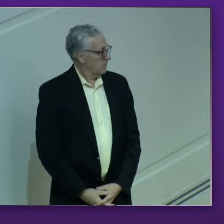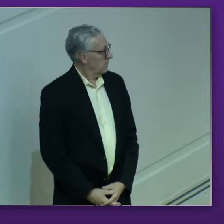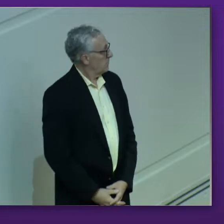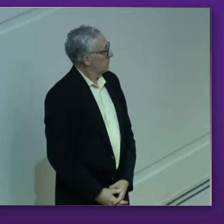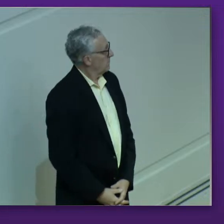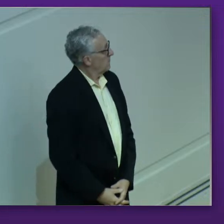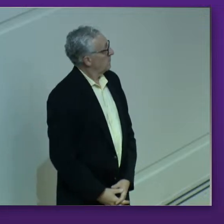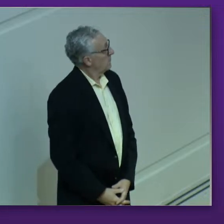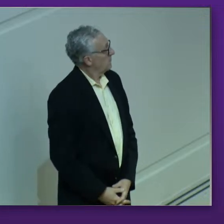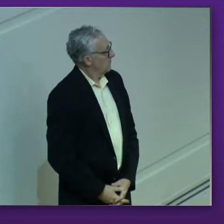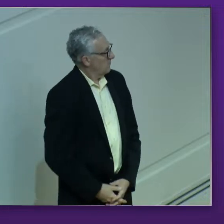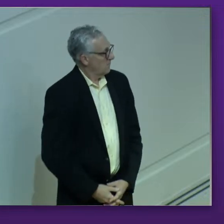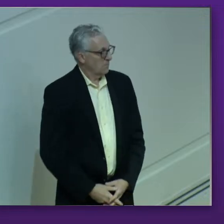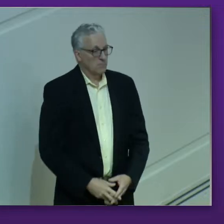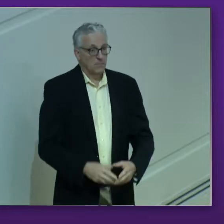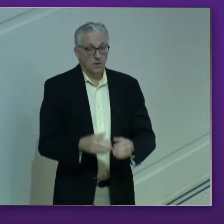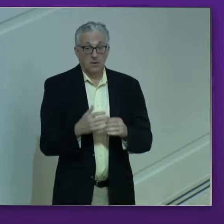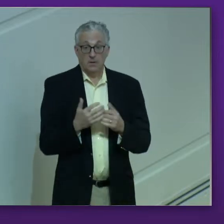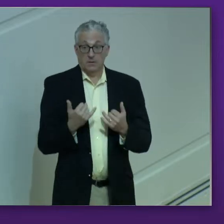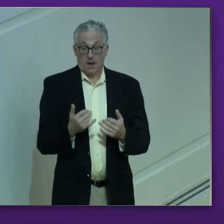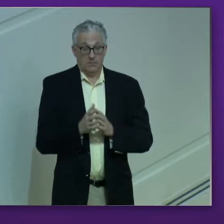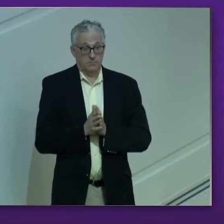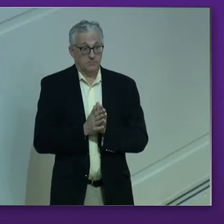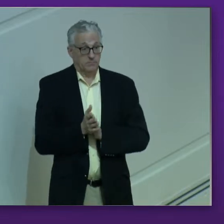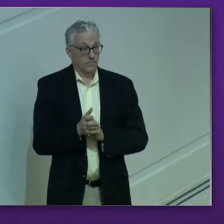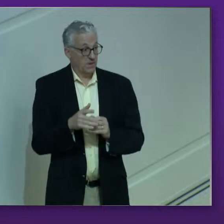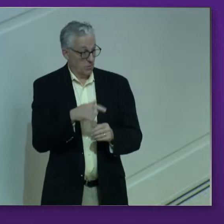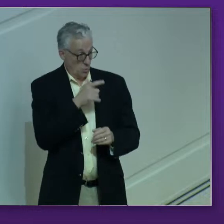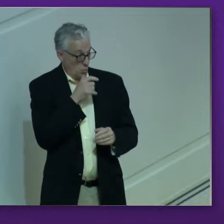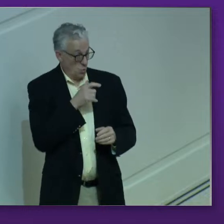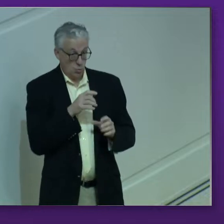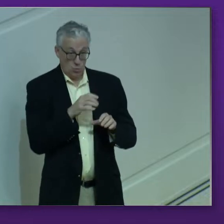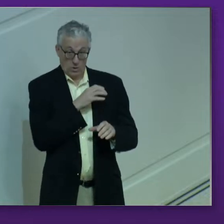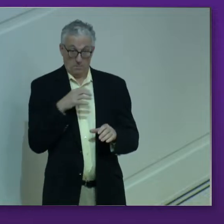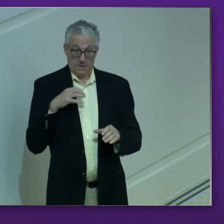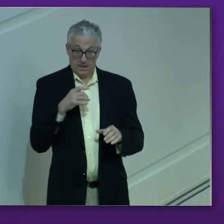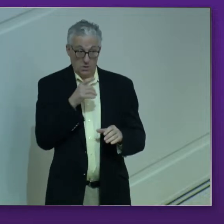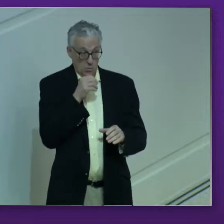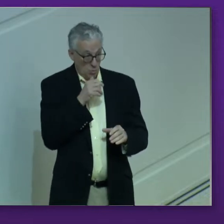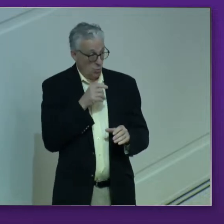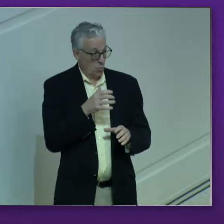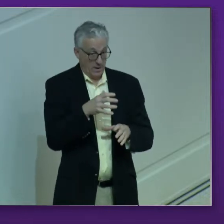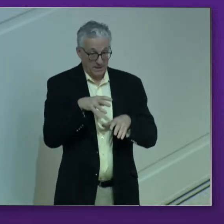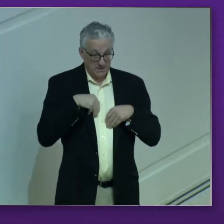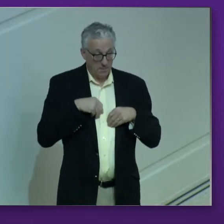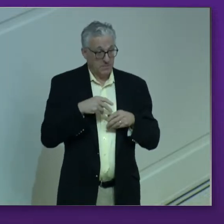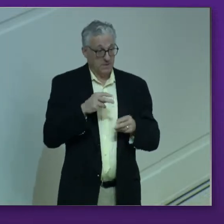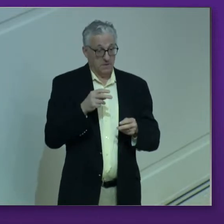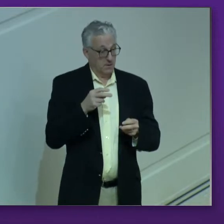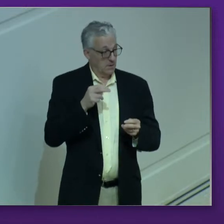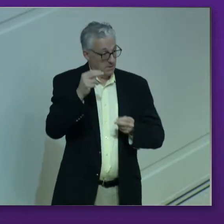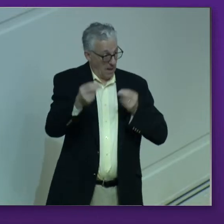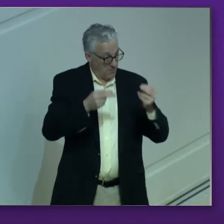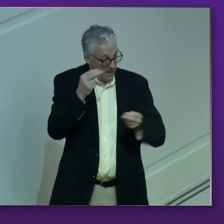SO MUCH. CAN WE GET A ROUND OF APPLAUSE TO ALL OF THESE INCREDIBLE EMPLOYEES?